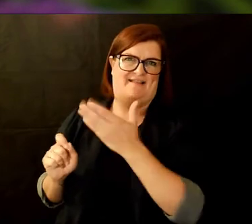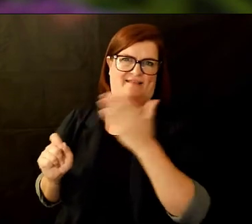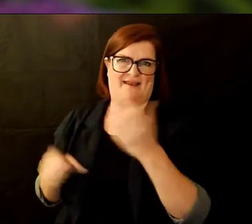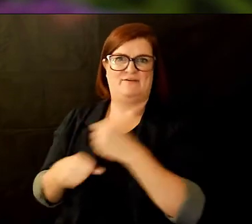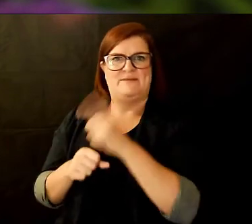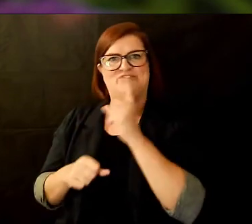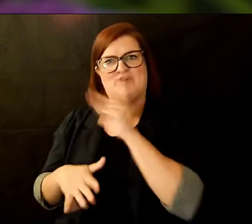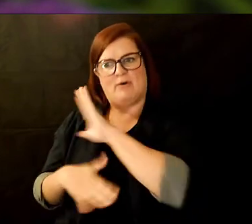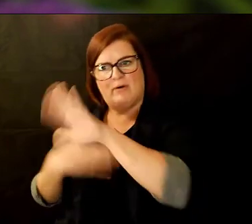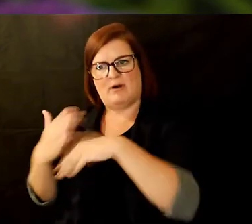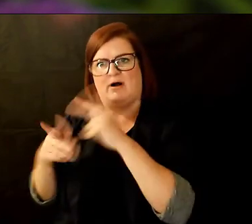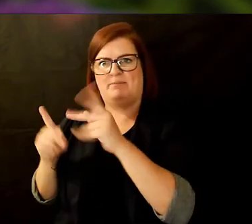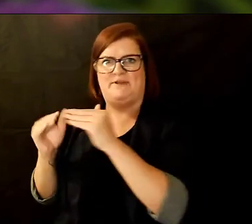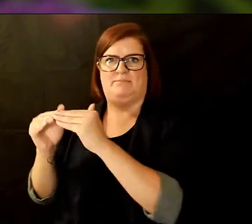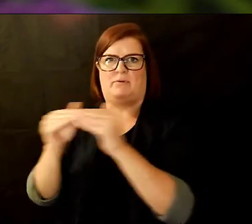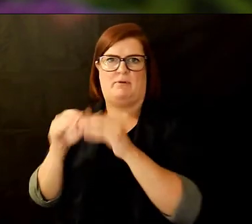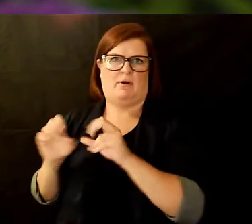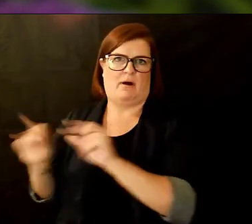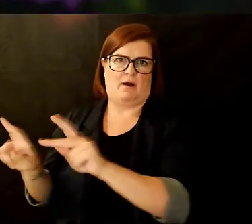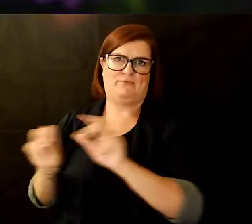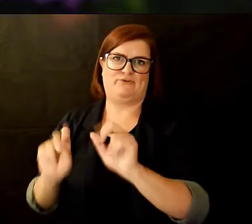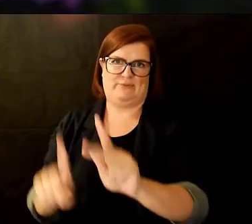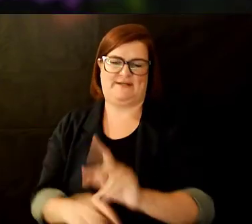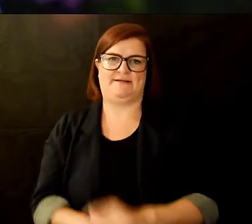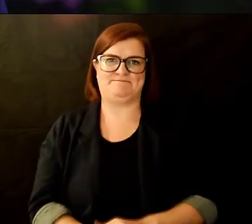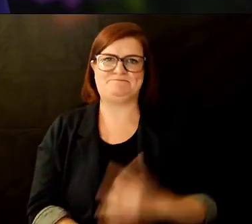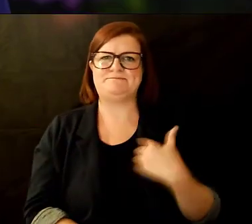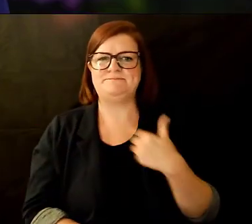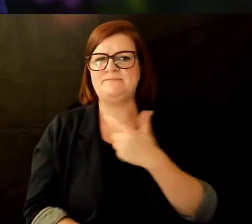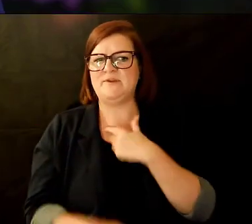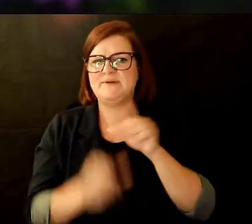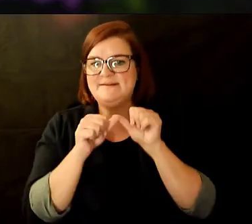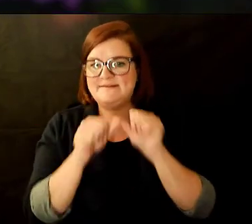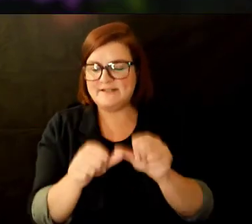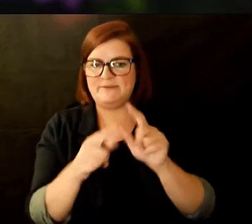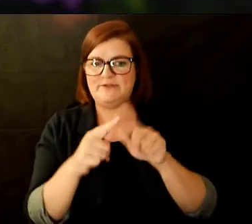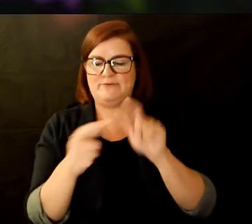the opportunities that they need. We're continuing to adapt.